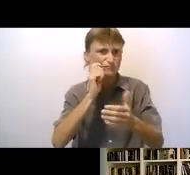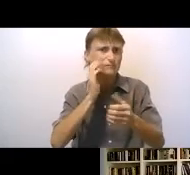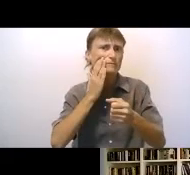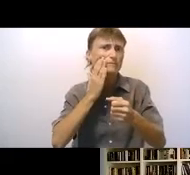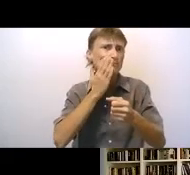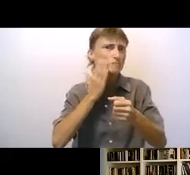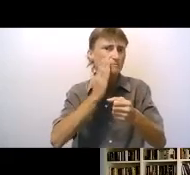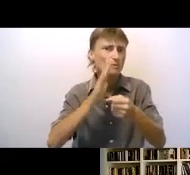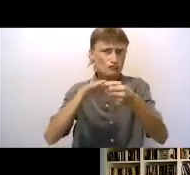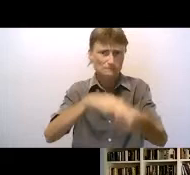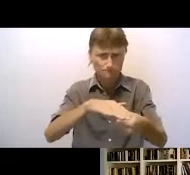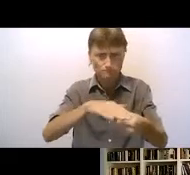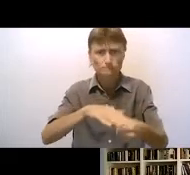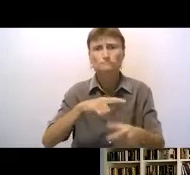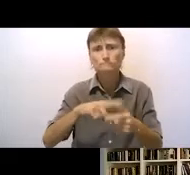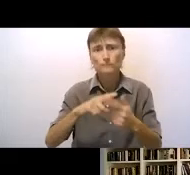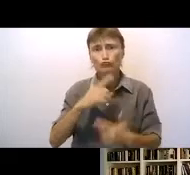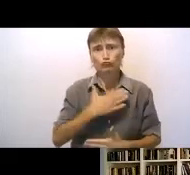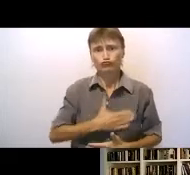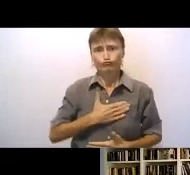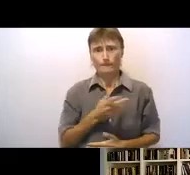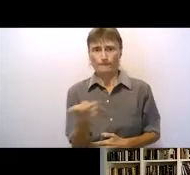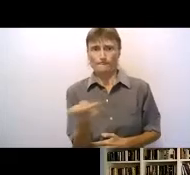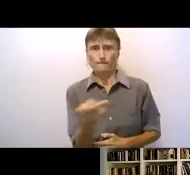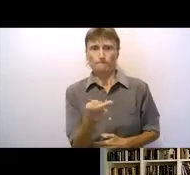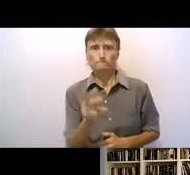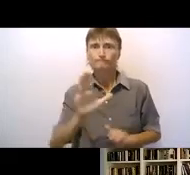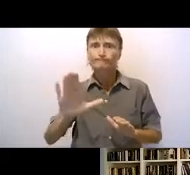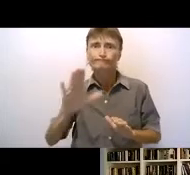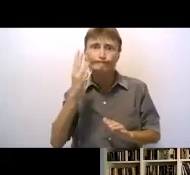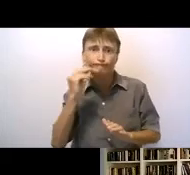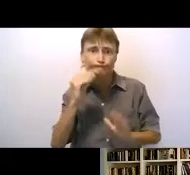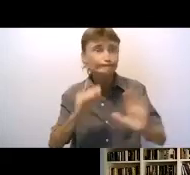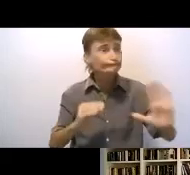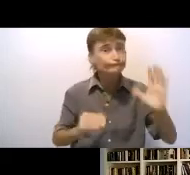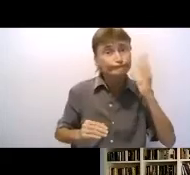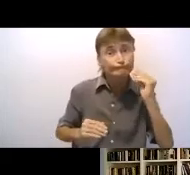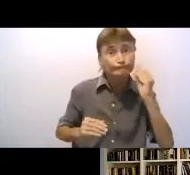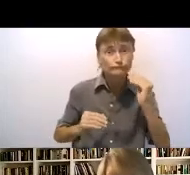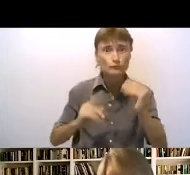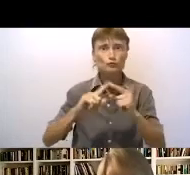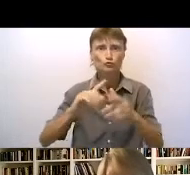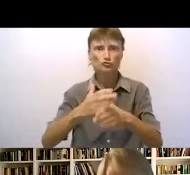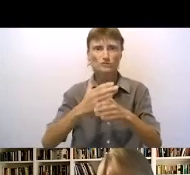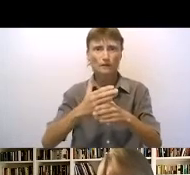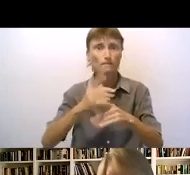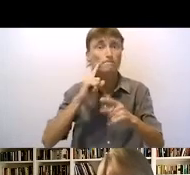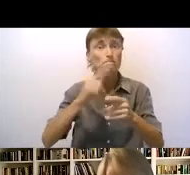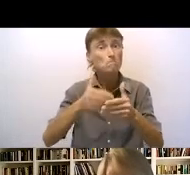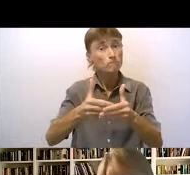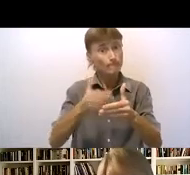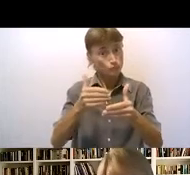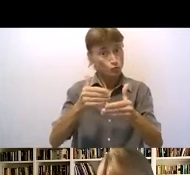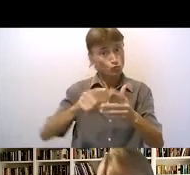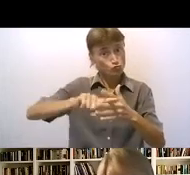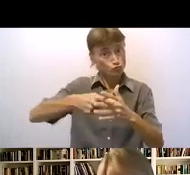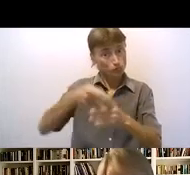experience with us today. So, as is our practice before we get started, we have some protocols